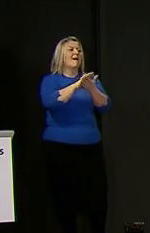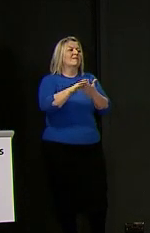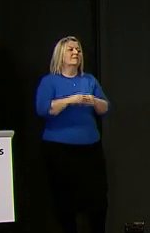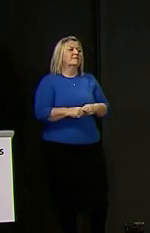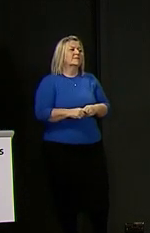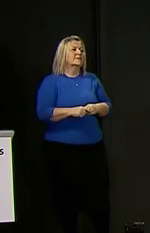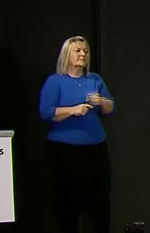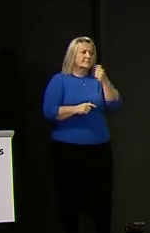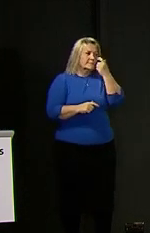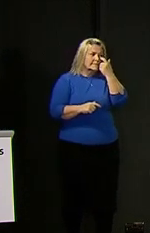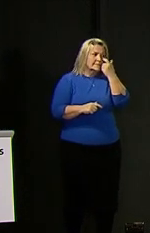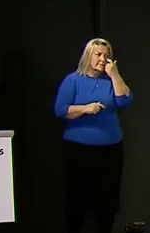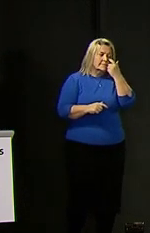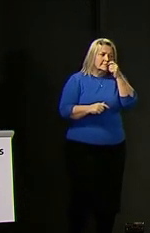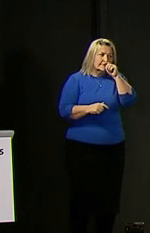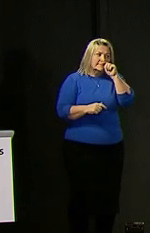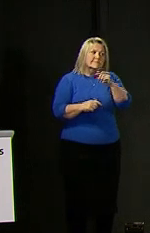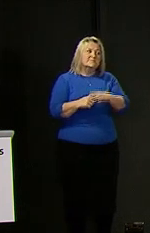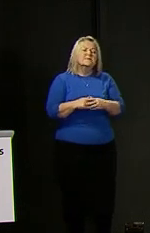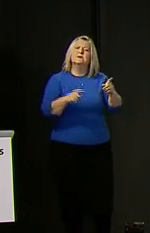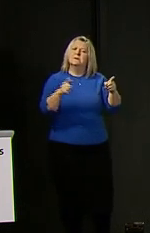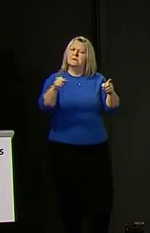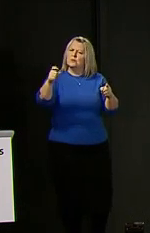if you could provide the raw data behind the figures that you cited earlier with